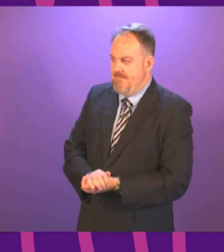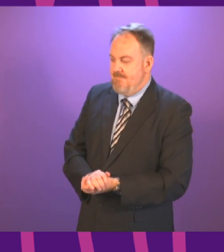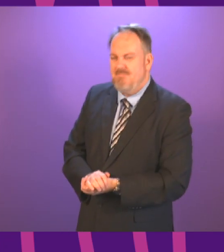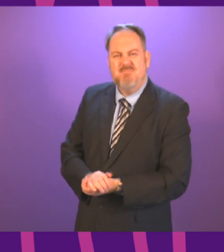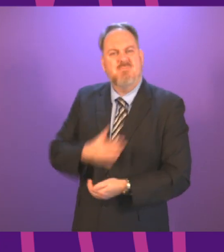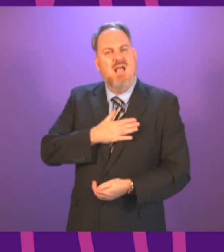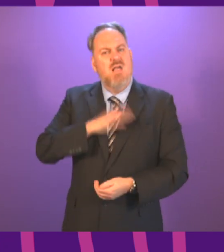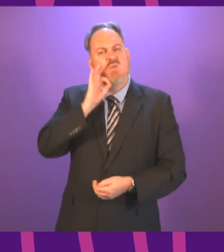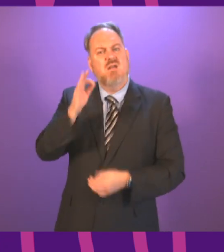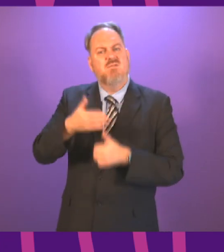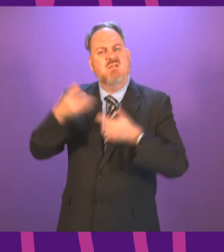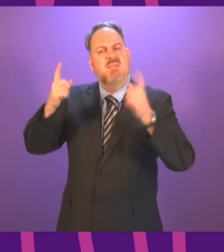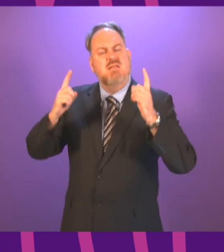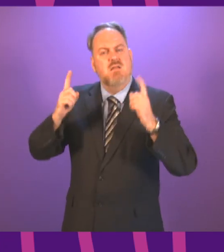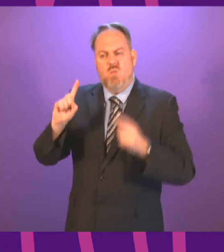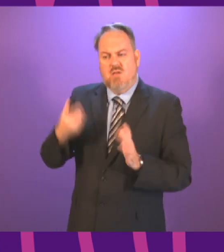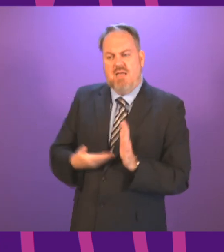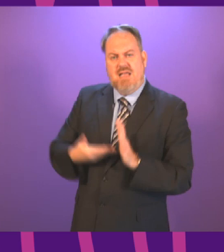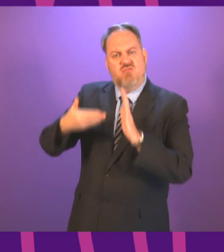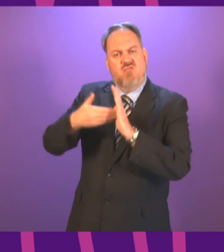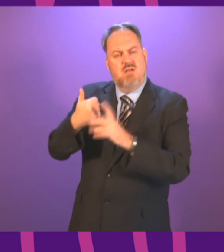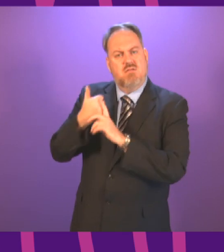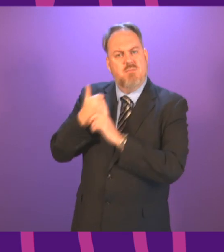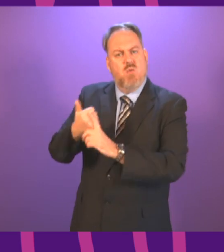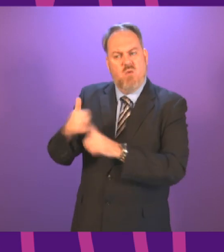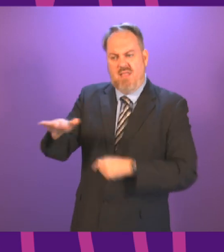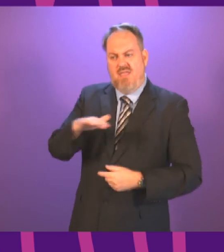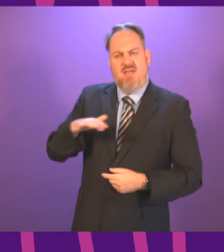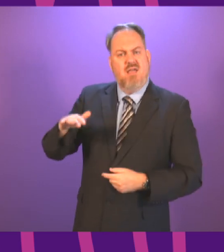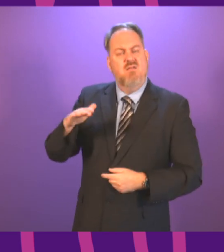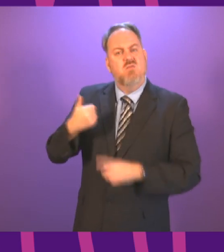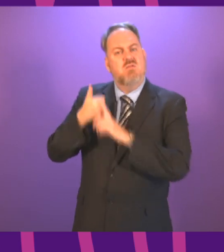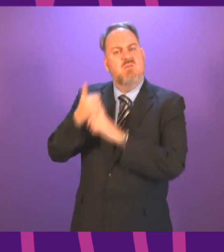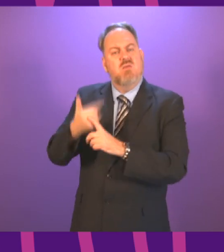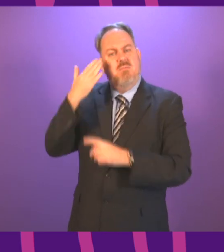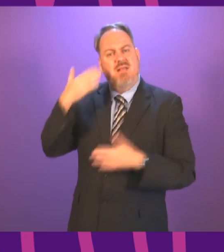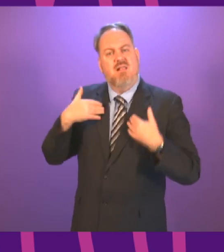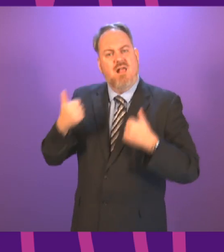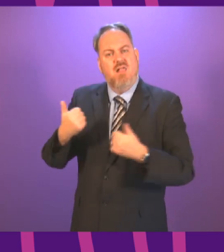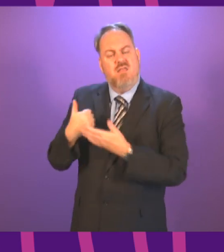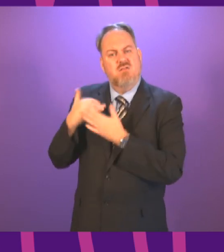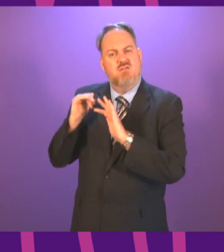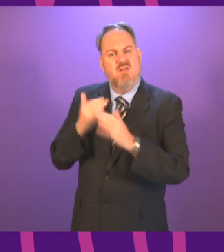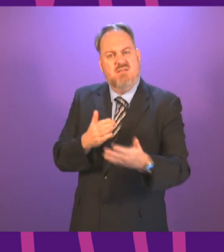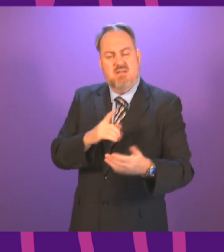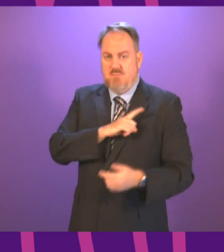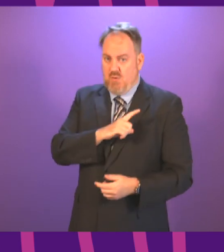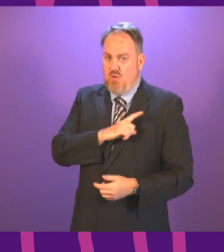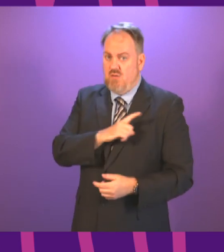5. James Dornan (Glasgow Cathcart) (SNP): To ask the First Minister what additional support the Scottish Government has made available for mental health services to help cope with